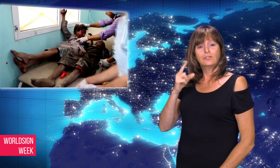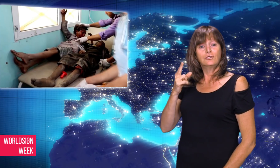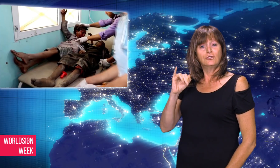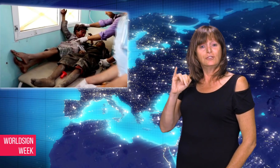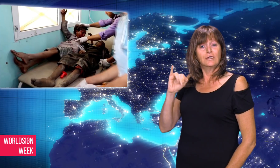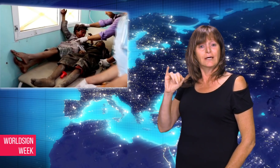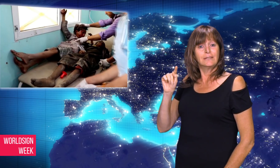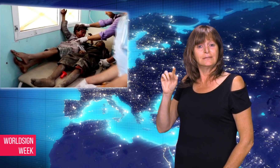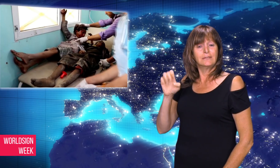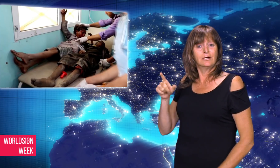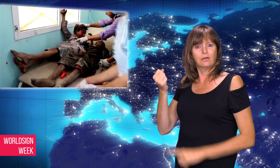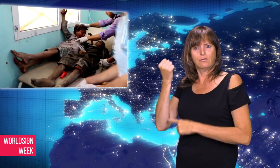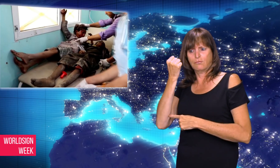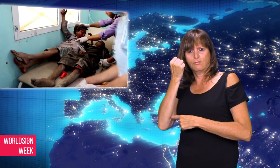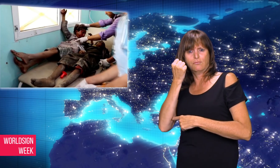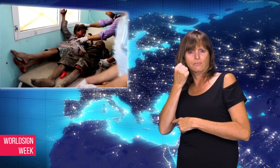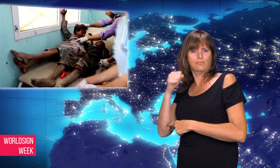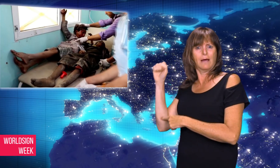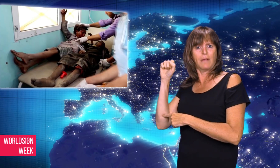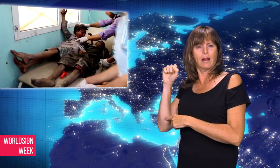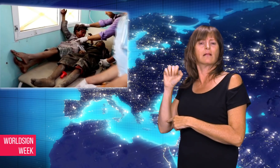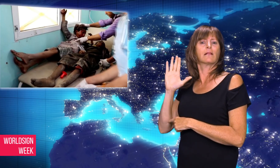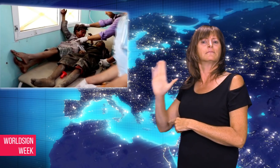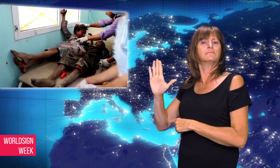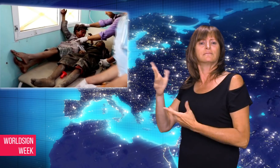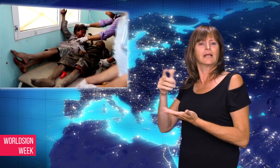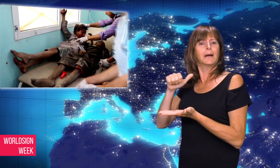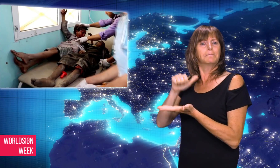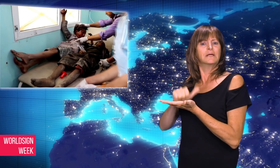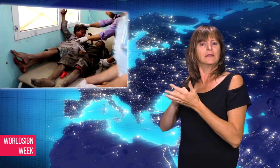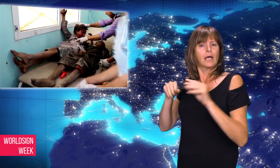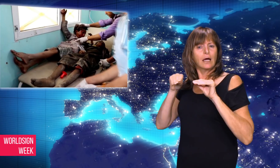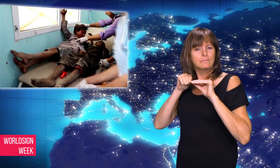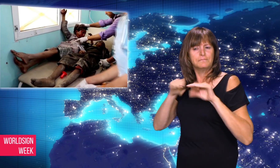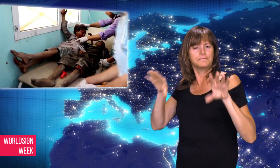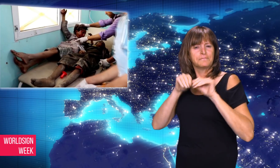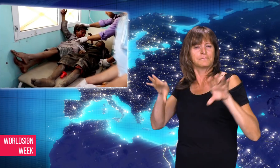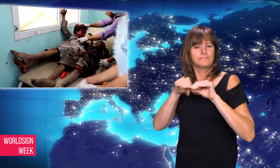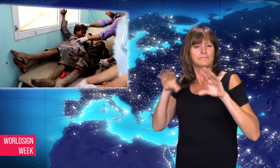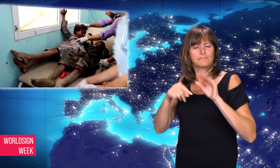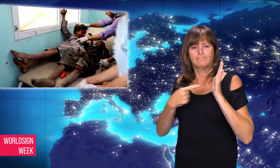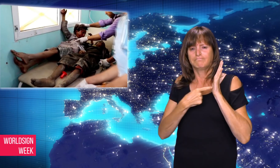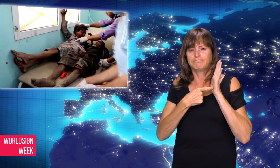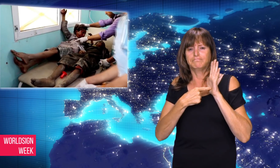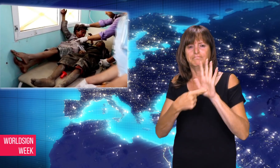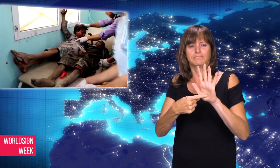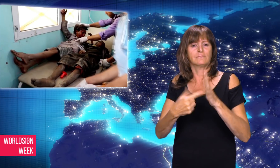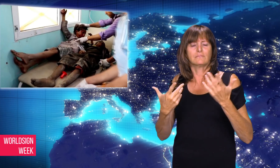following the attack, and reported